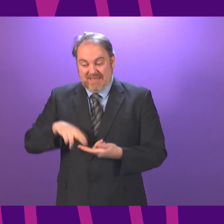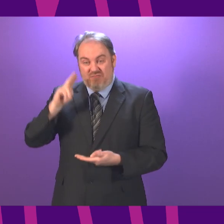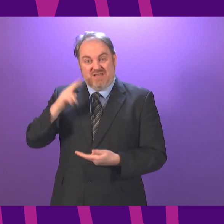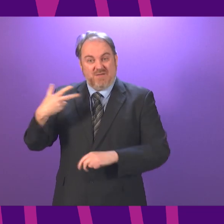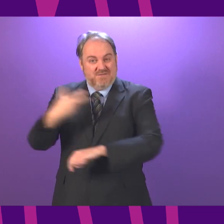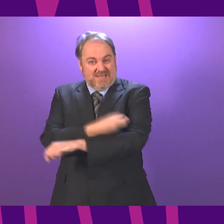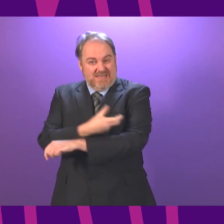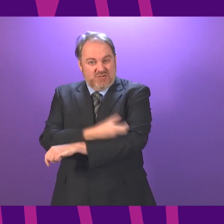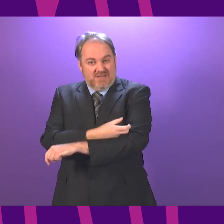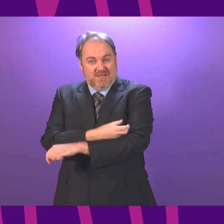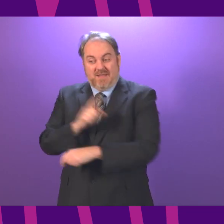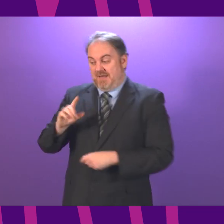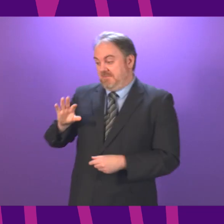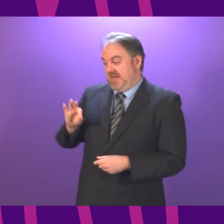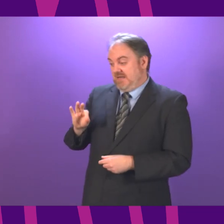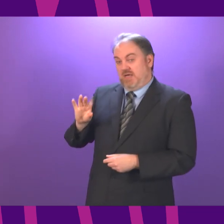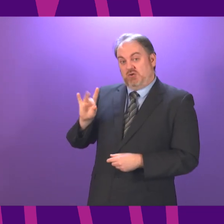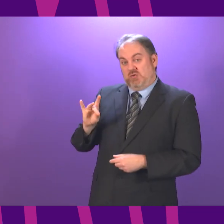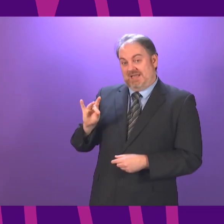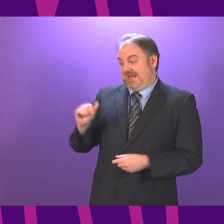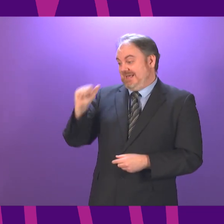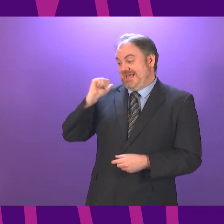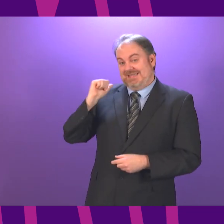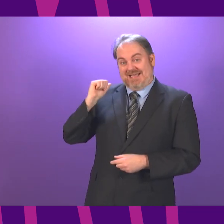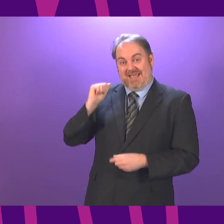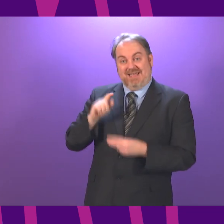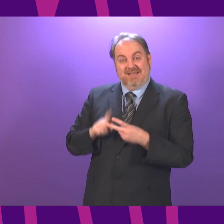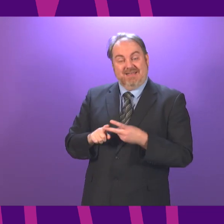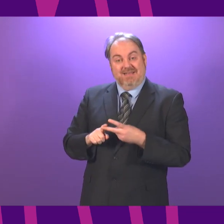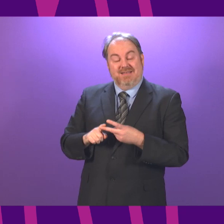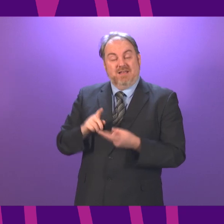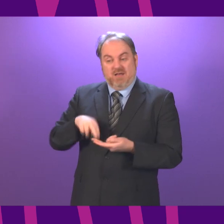Monday to Tuesday—yesterday—there was a further increase in the rate of vaccination. The numbers